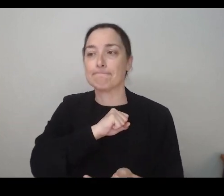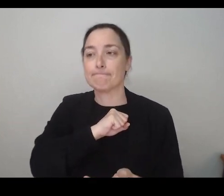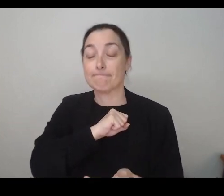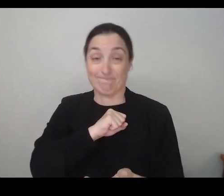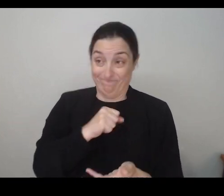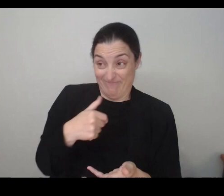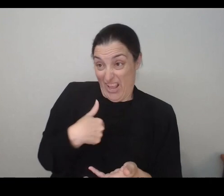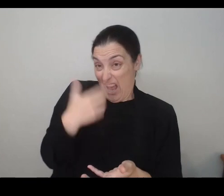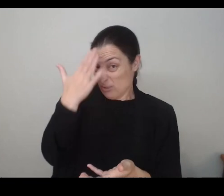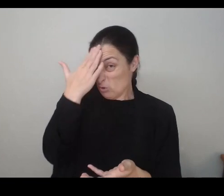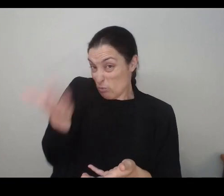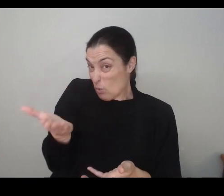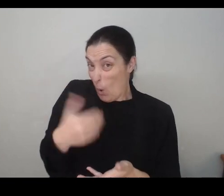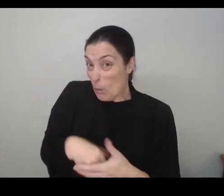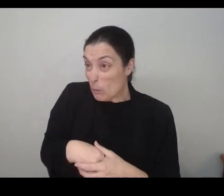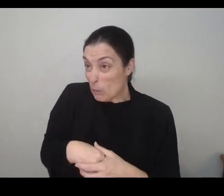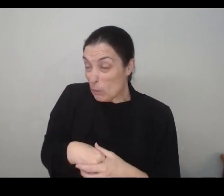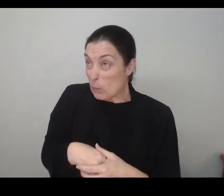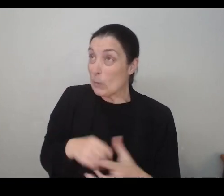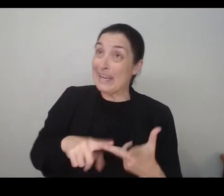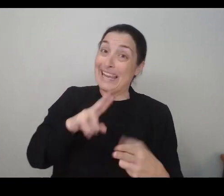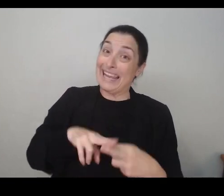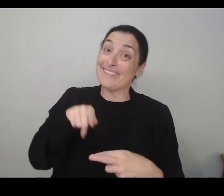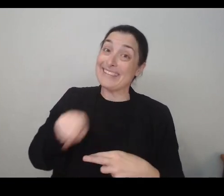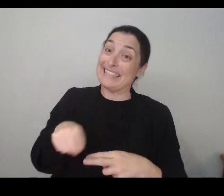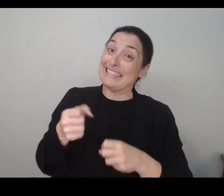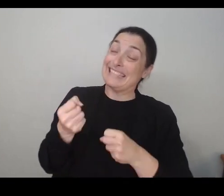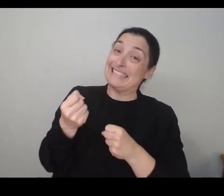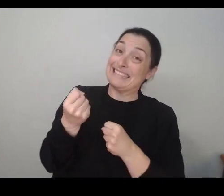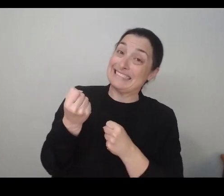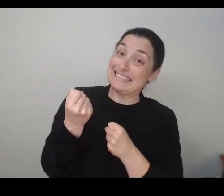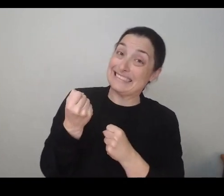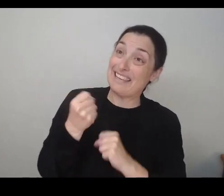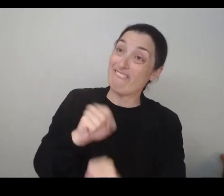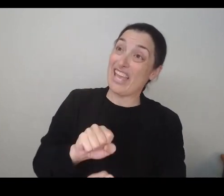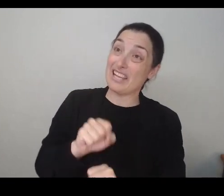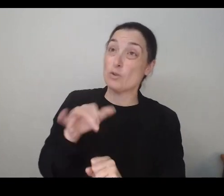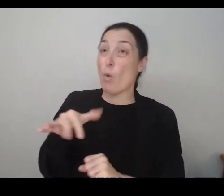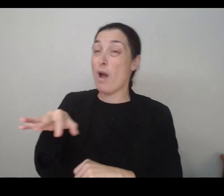I mean if he was defending of appropriating, I have personally,